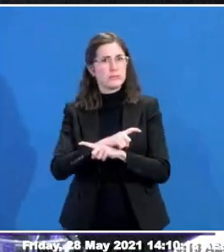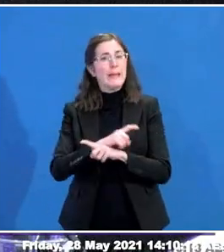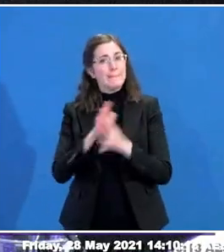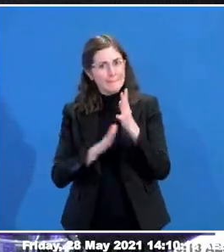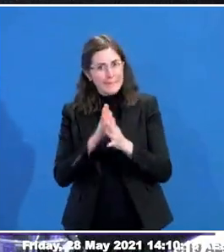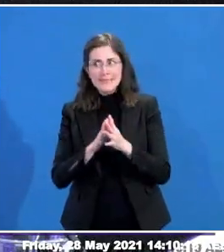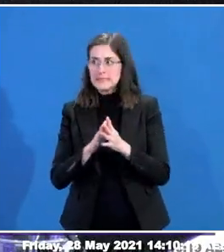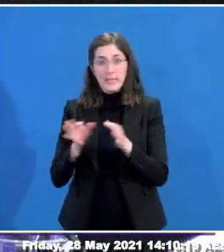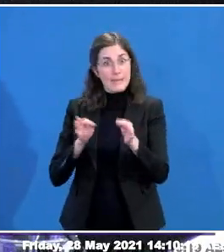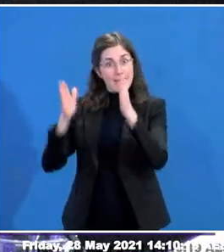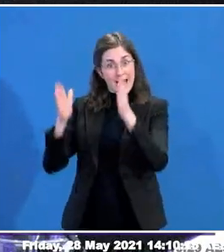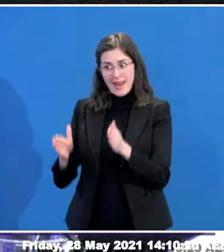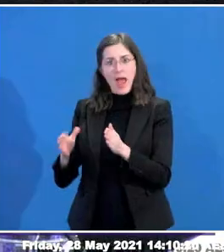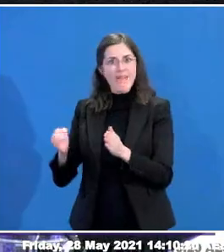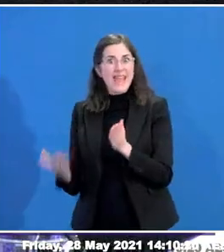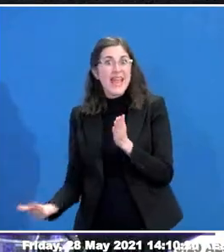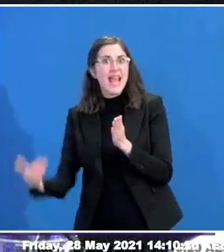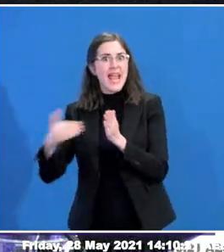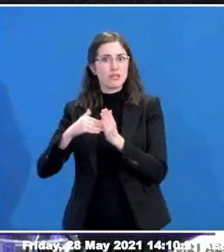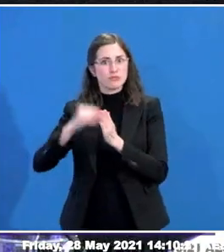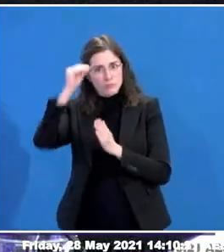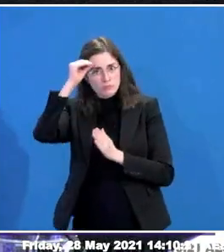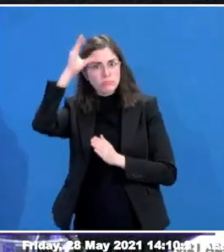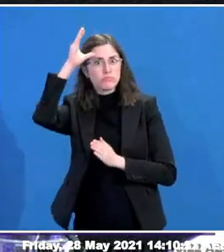high qualification and experience level.